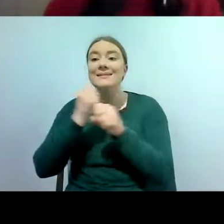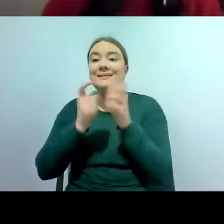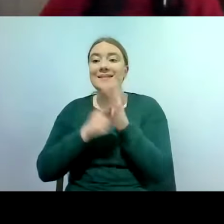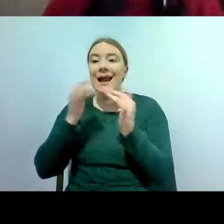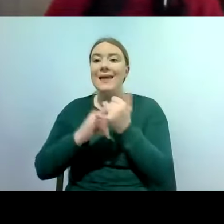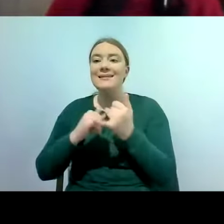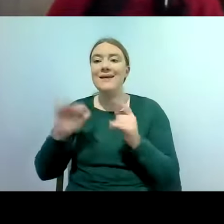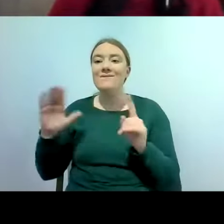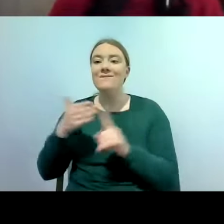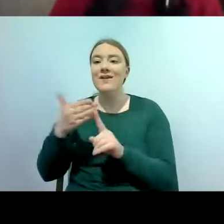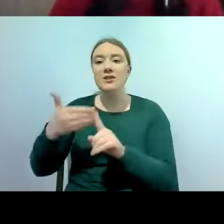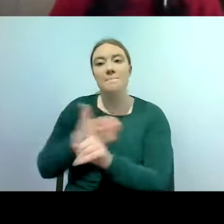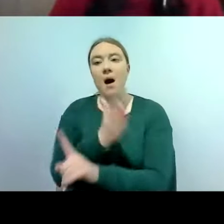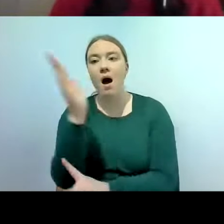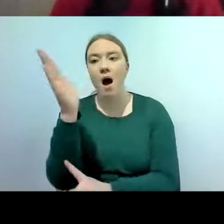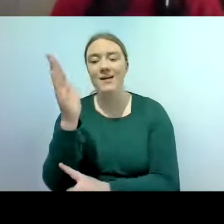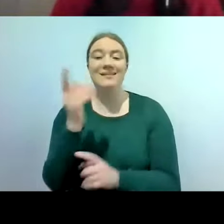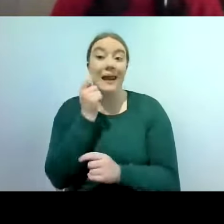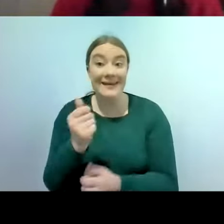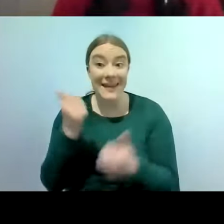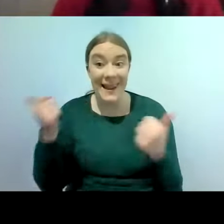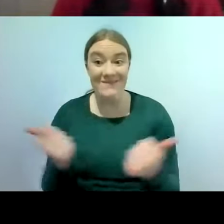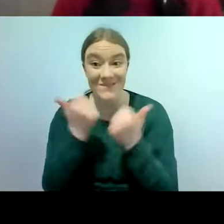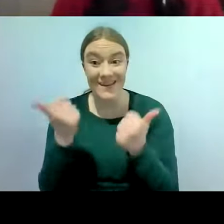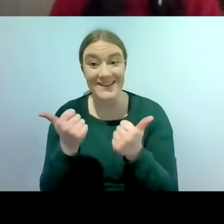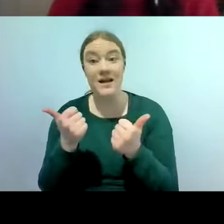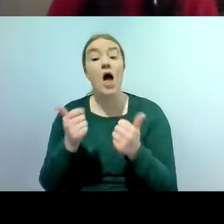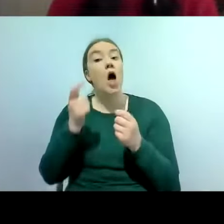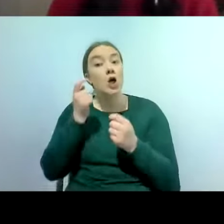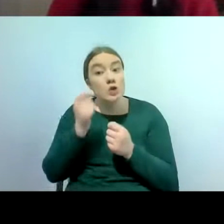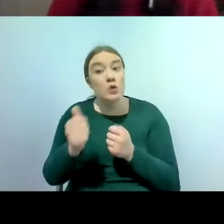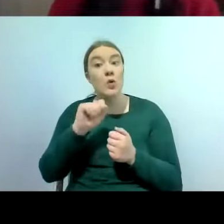and soon they'll have the uk's first underwater fish viewing gallery